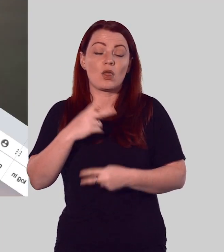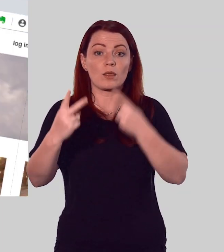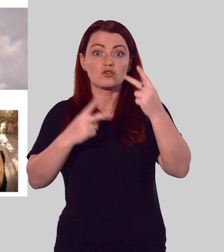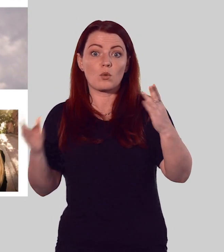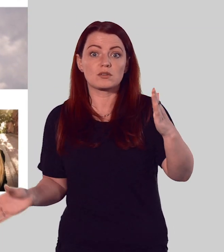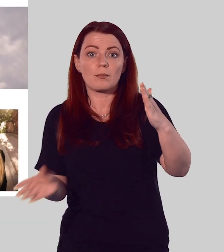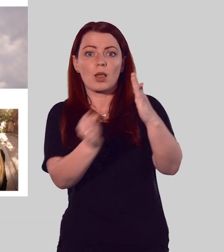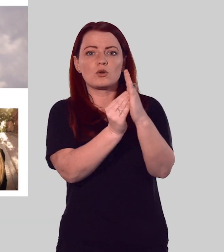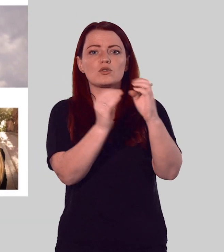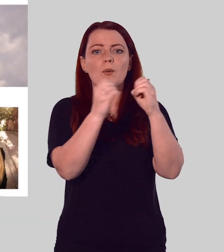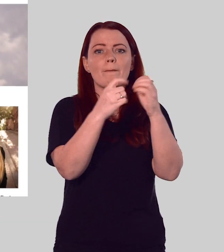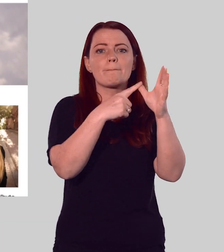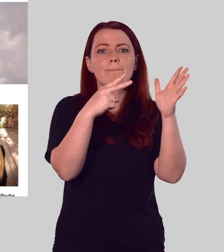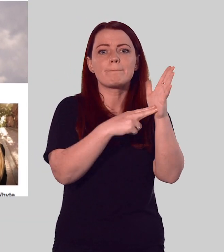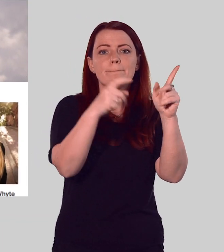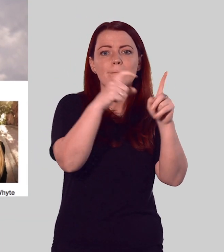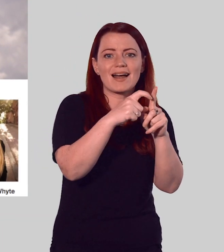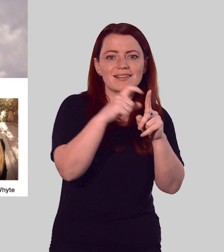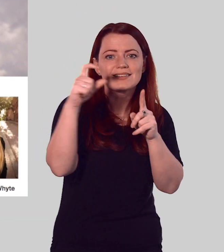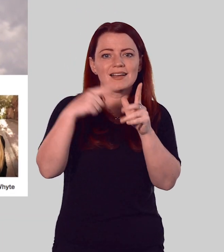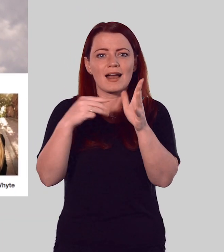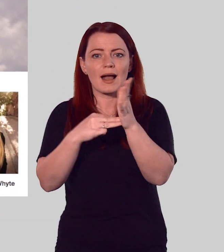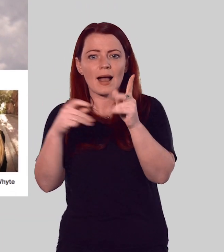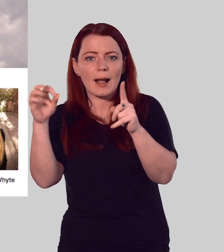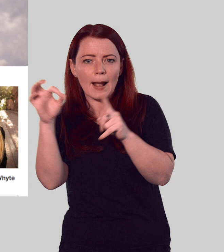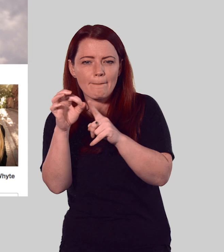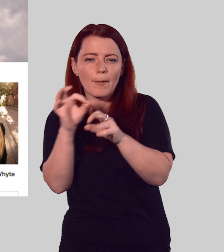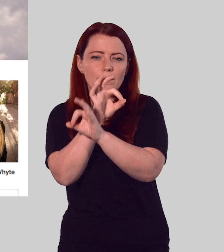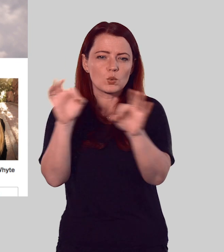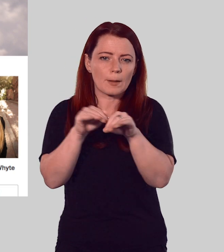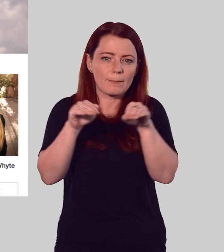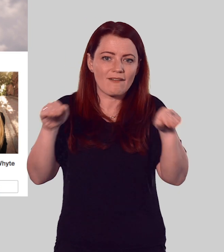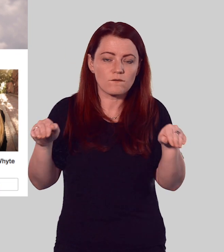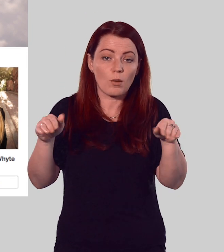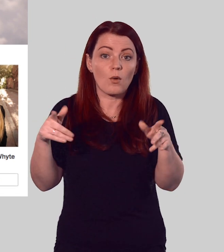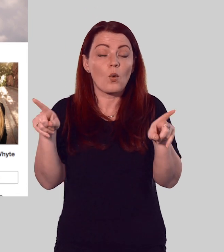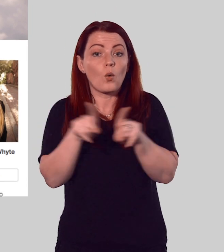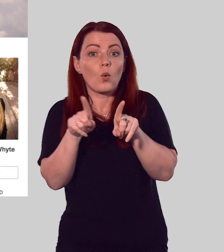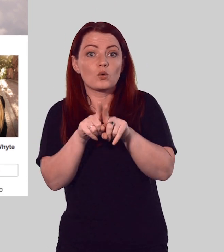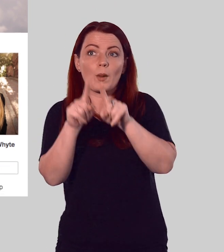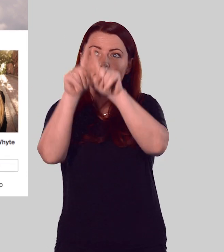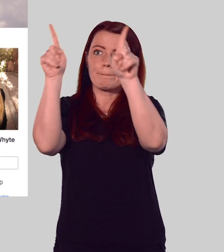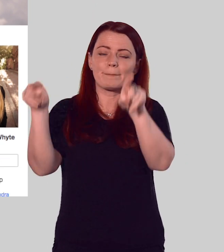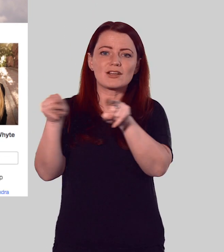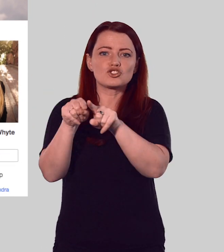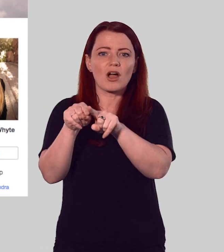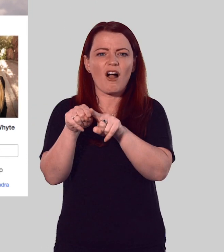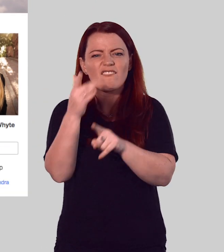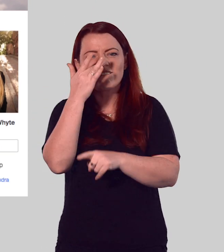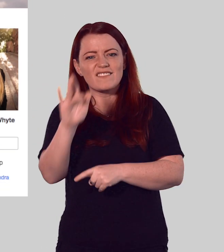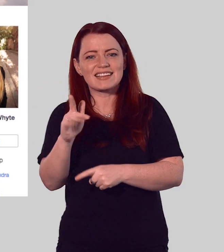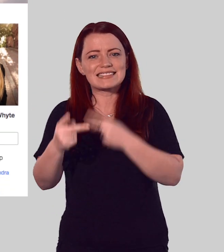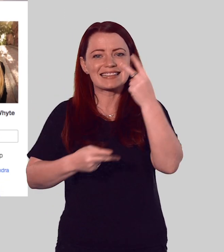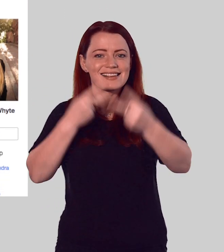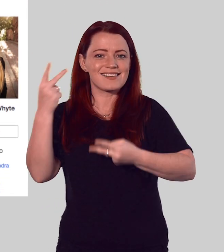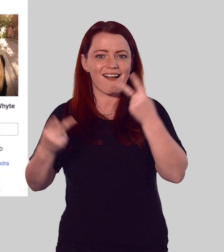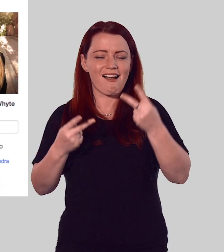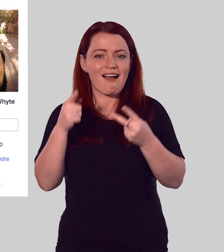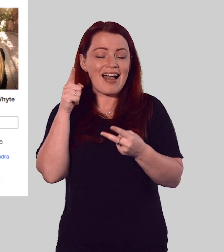a music platform, complete with a portrait of a fictional singer, again adding authenticity to the piece and putting the